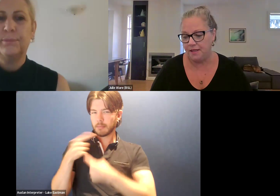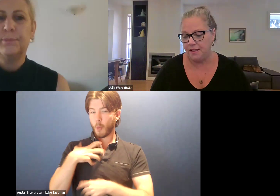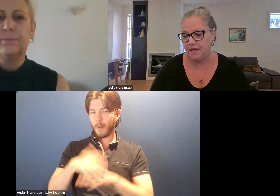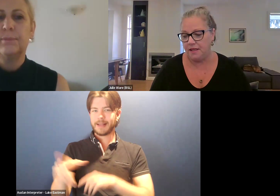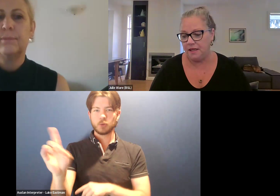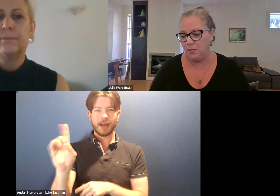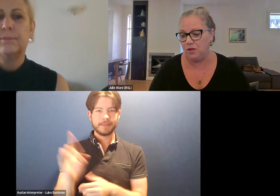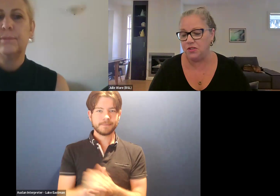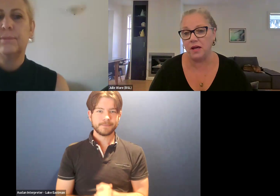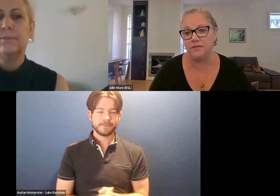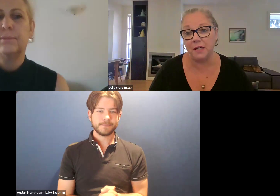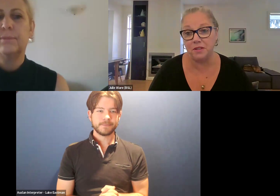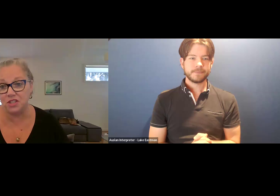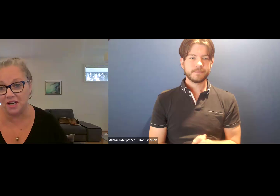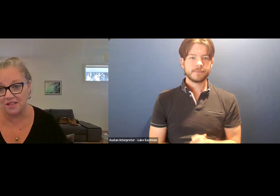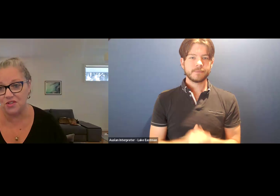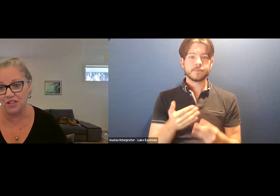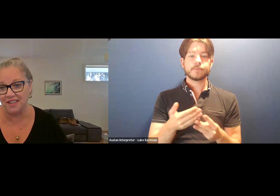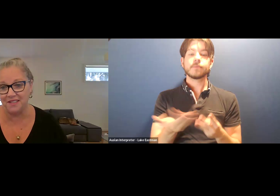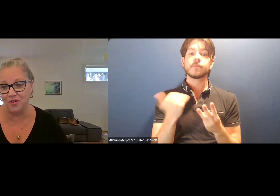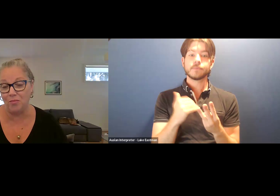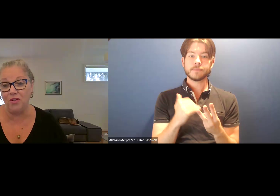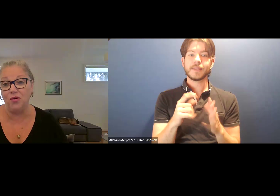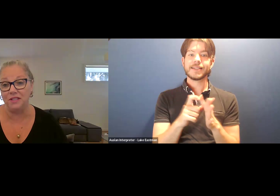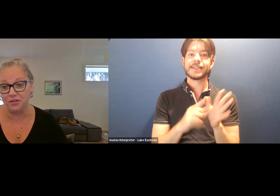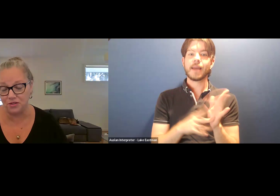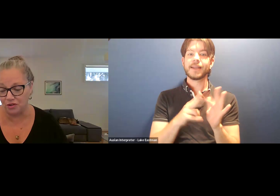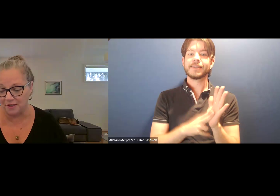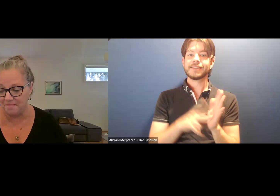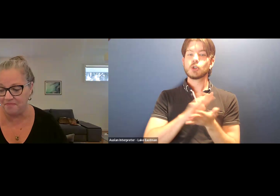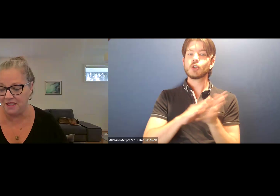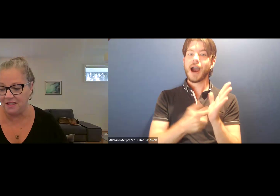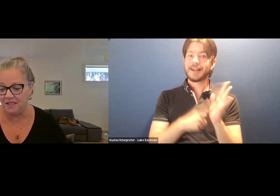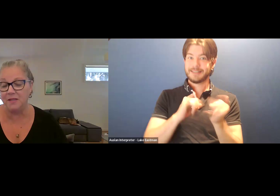today. And we also have Damien Charles